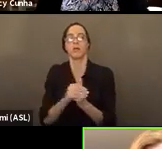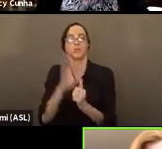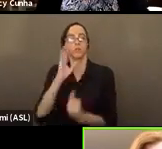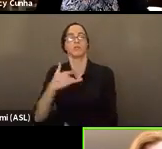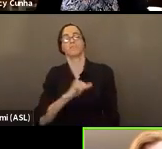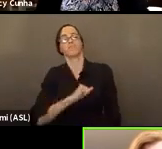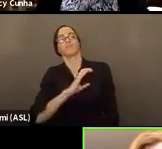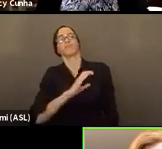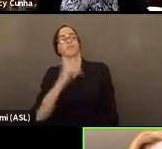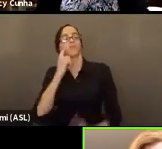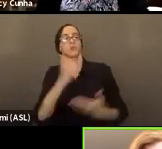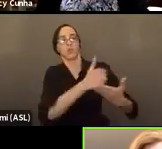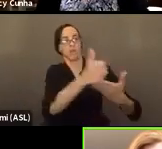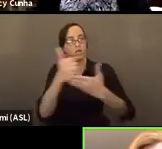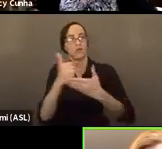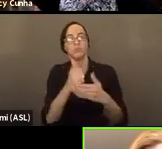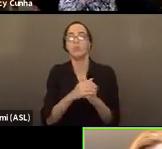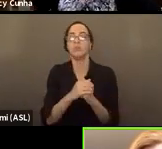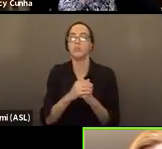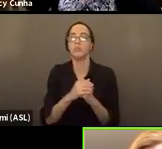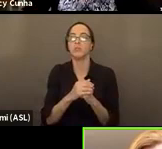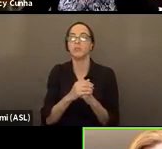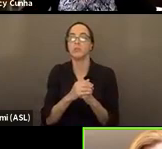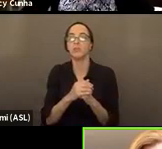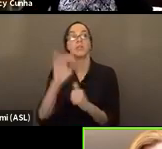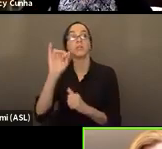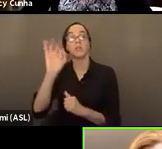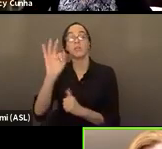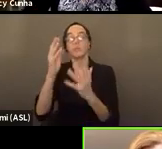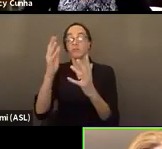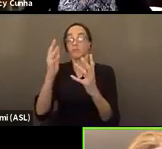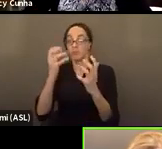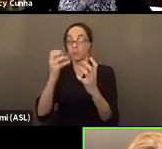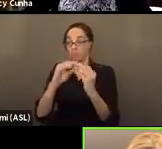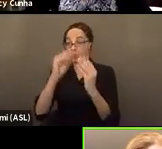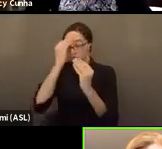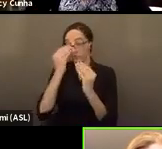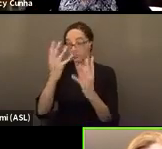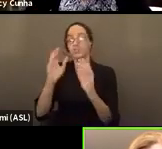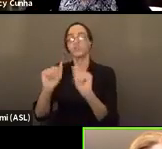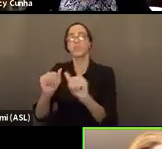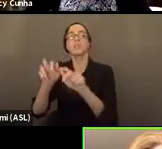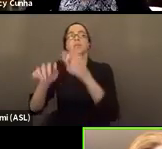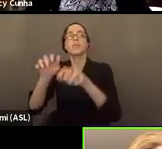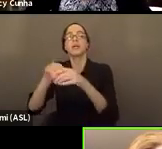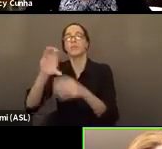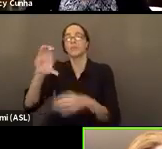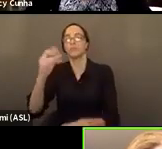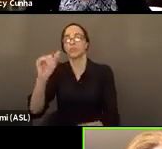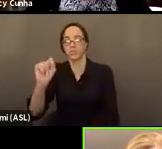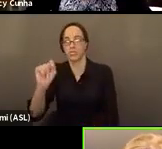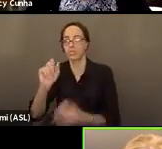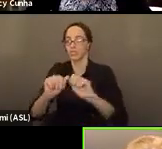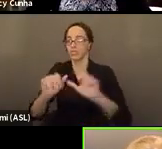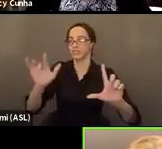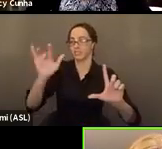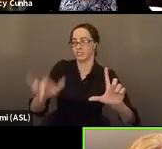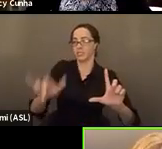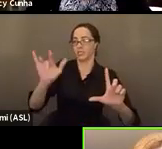click click on that and get more information and um and thanks pg e does have a responsibility to